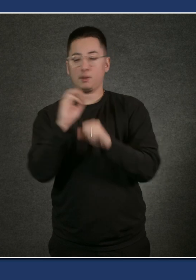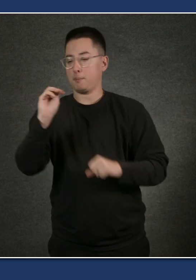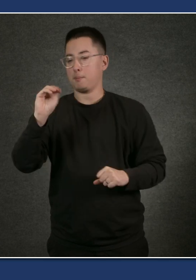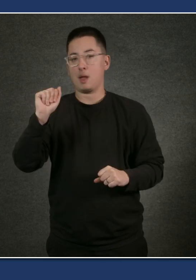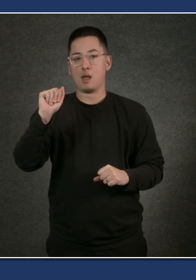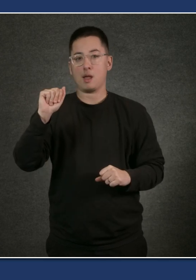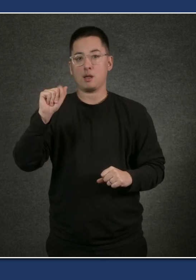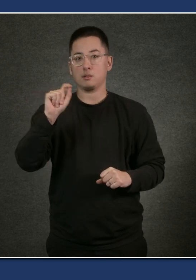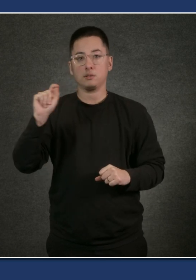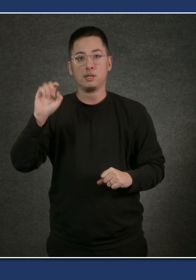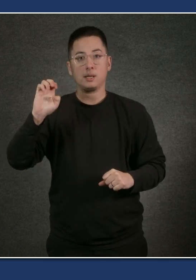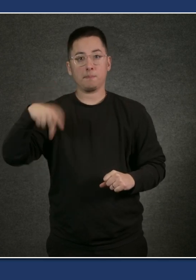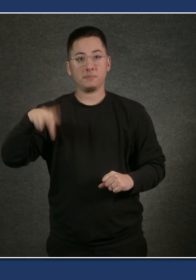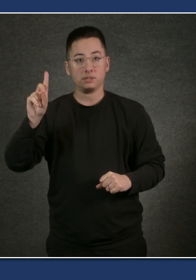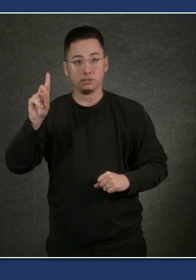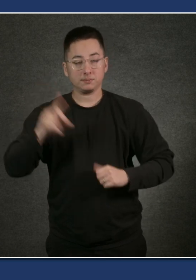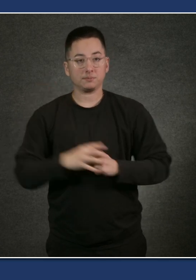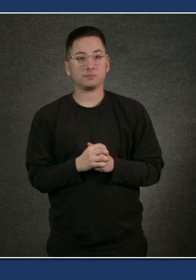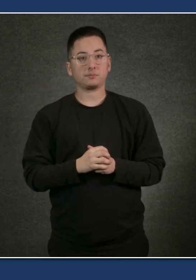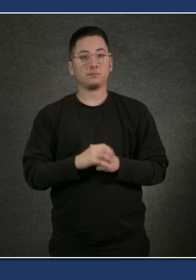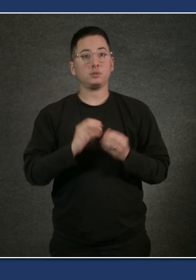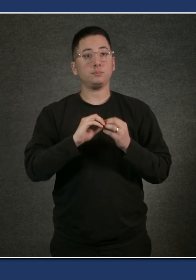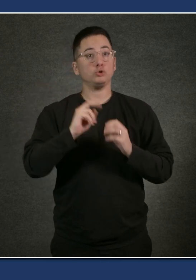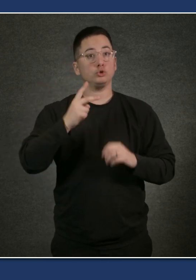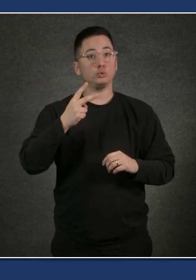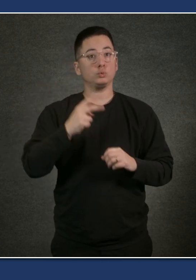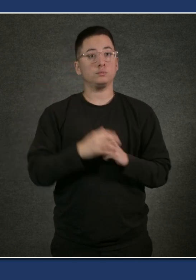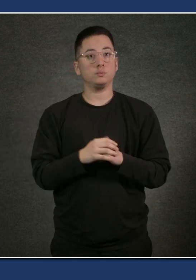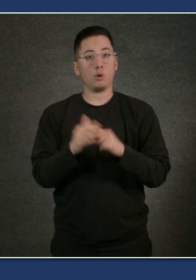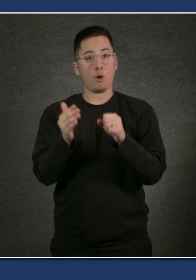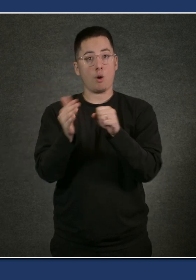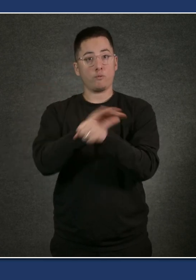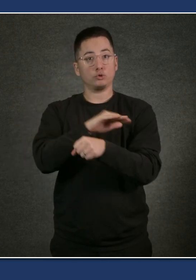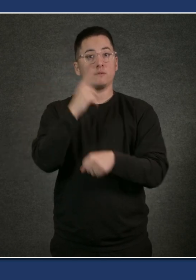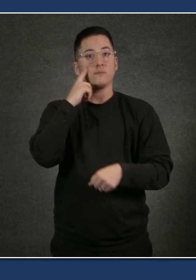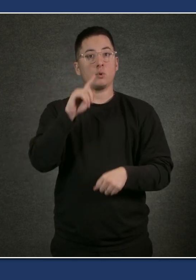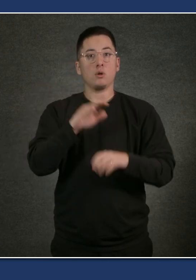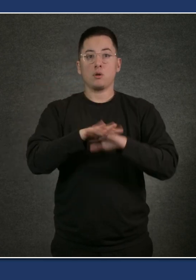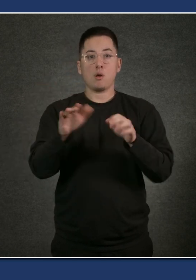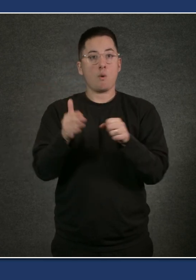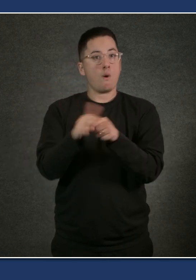Second, coverage of noncovered health-related services.